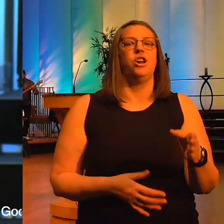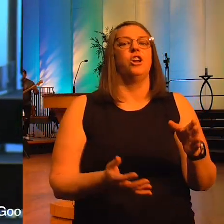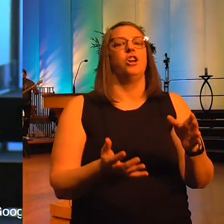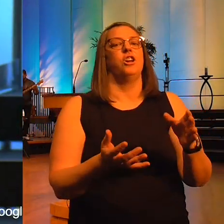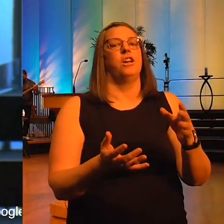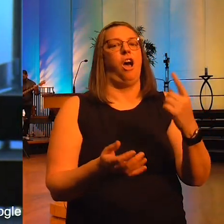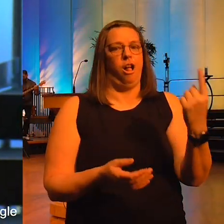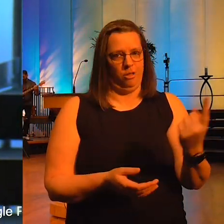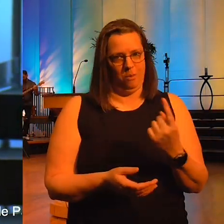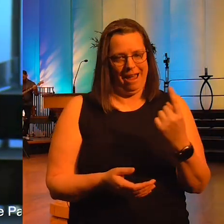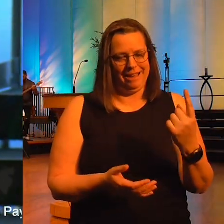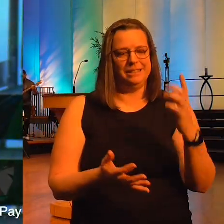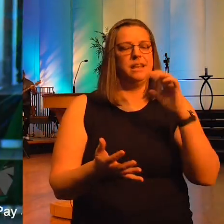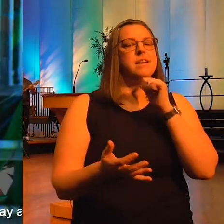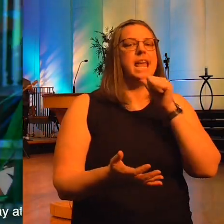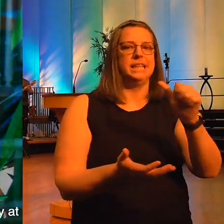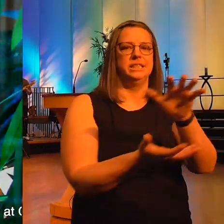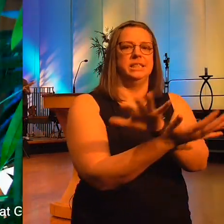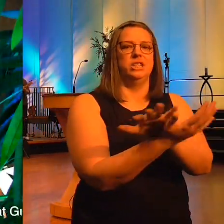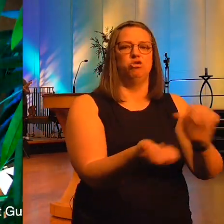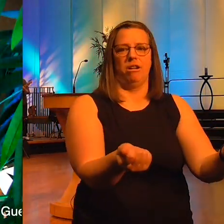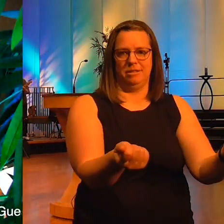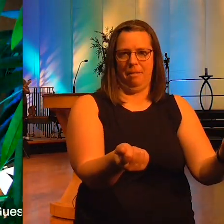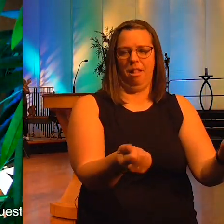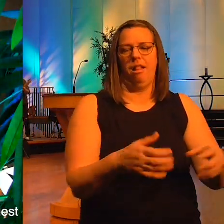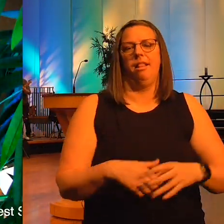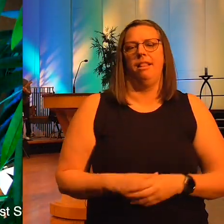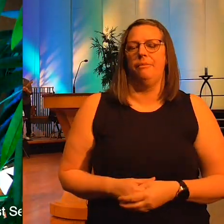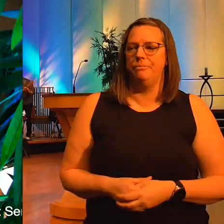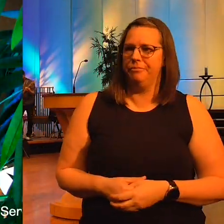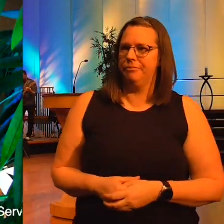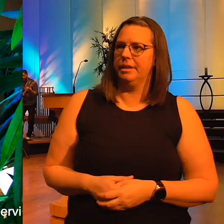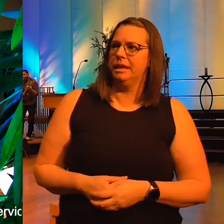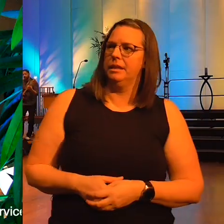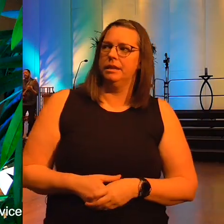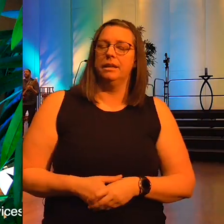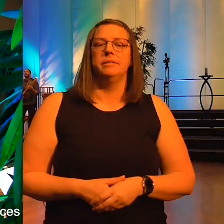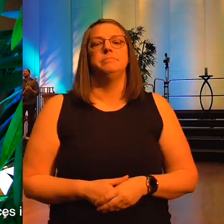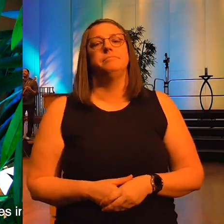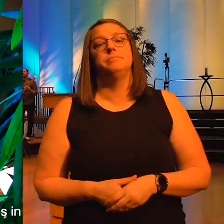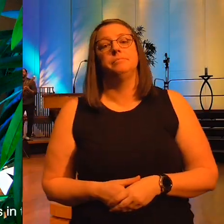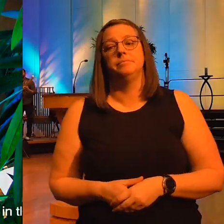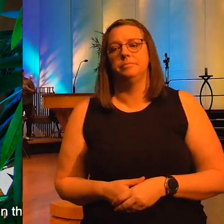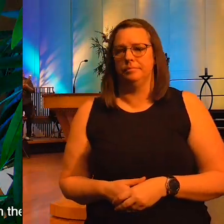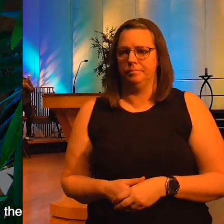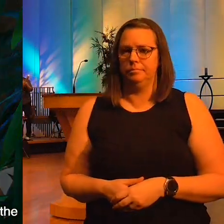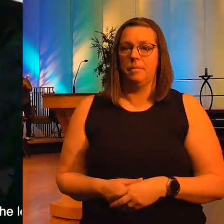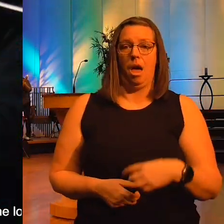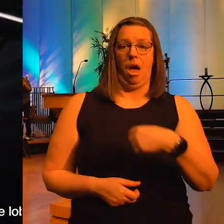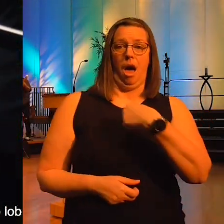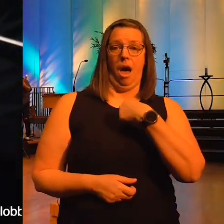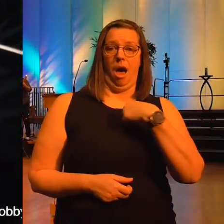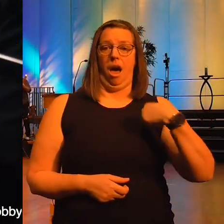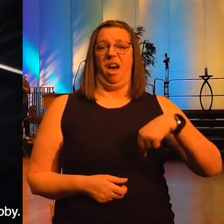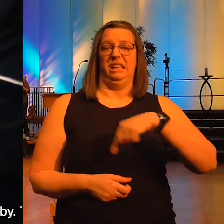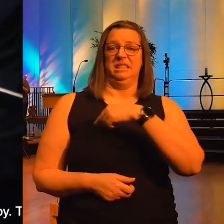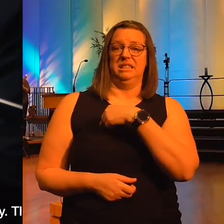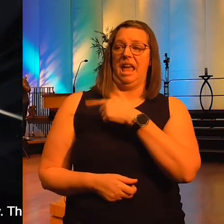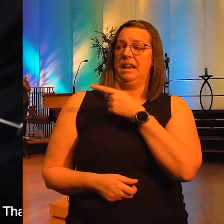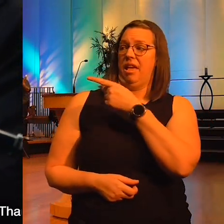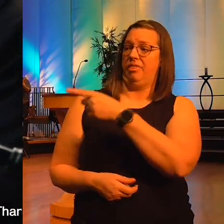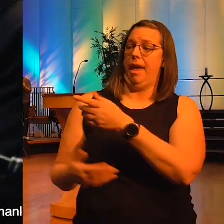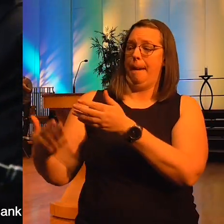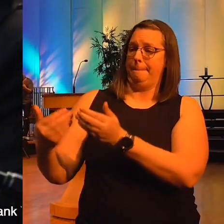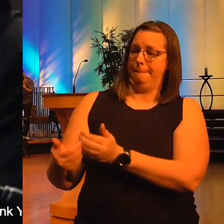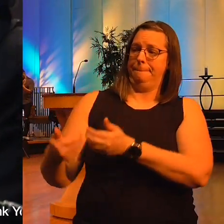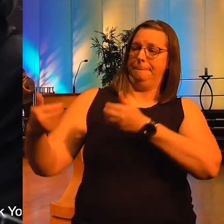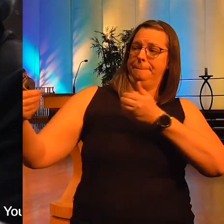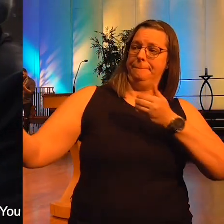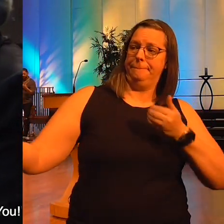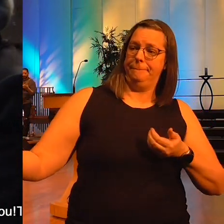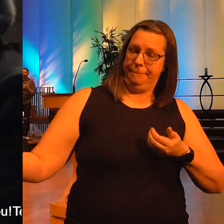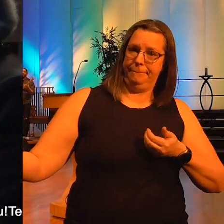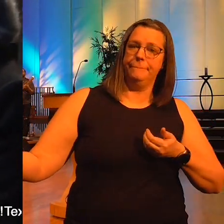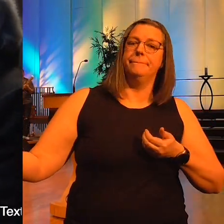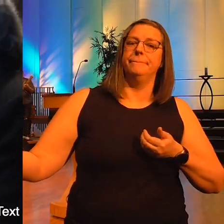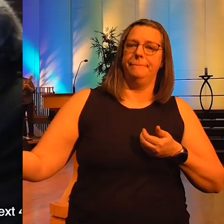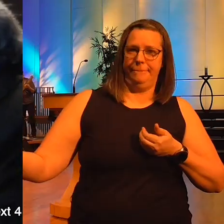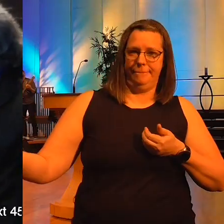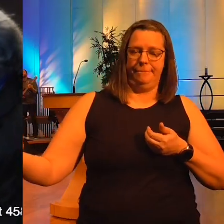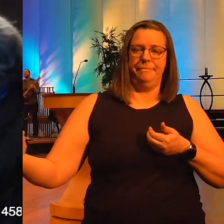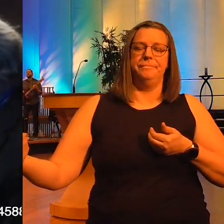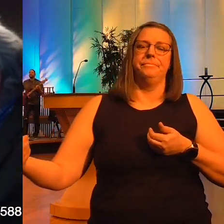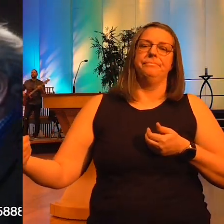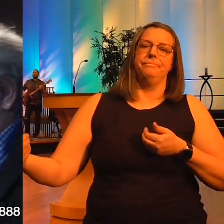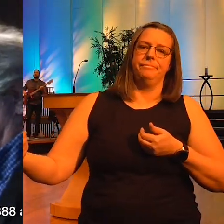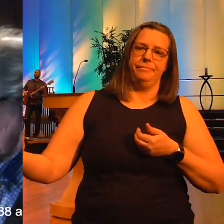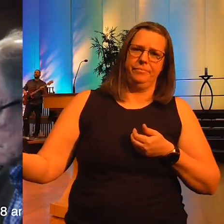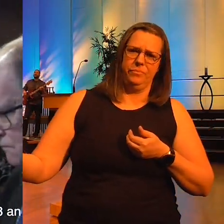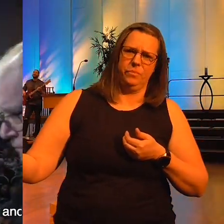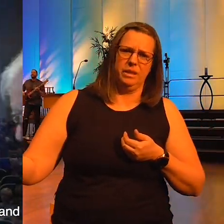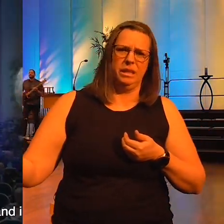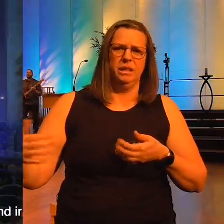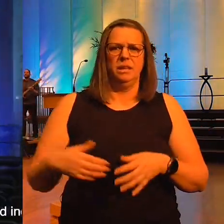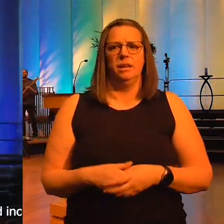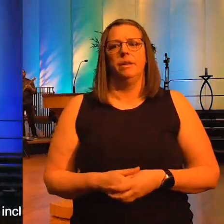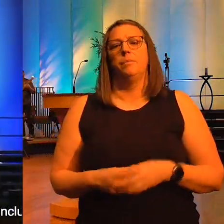in indestructible Us and Them take the attention well we lost direction